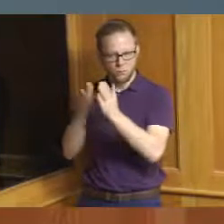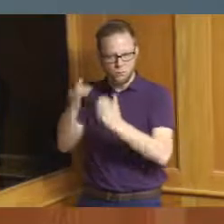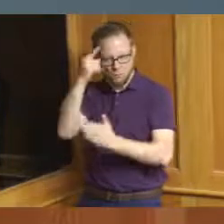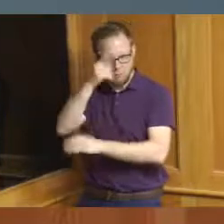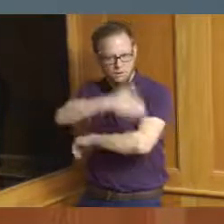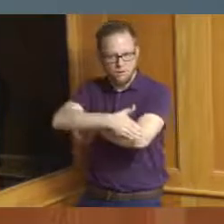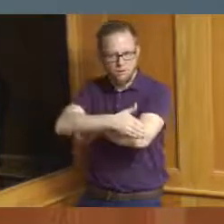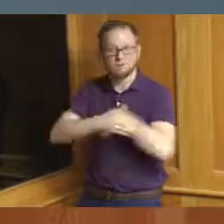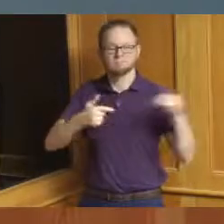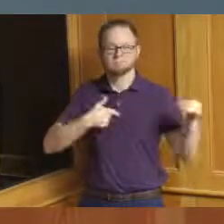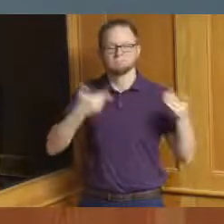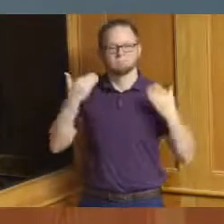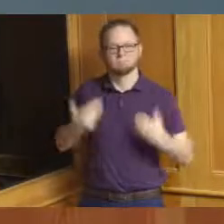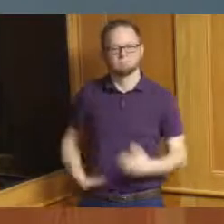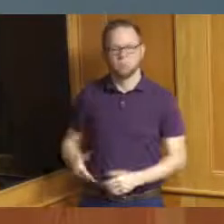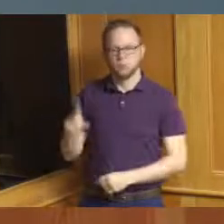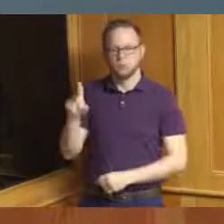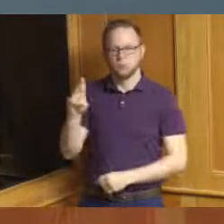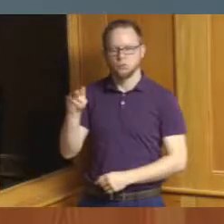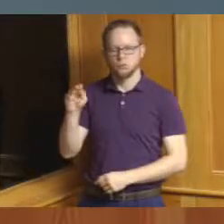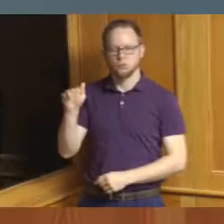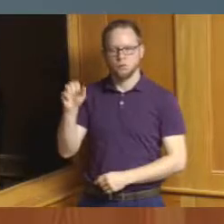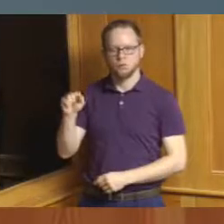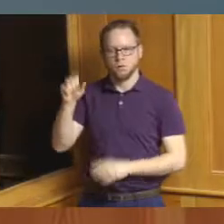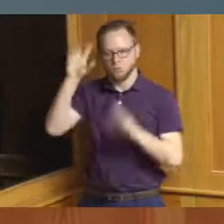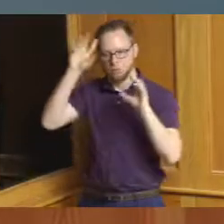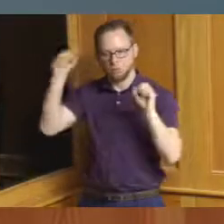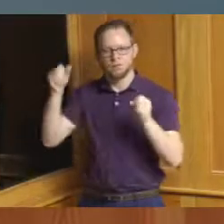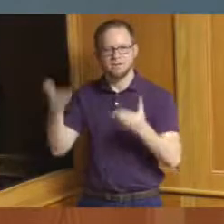and we will call forward Commissioner Greg Kesterman our Health Commissioner welcome